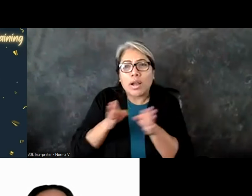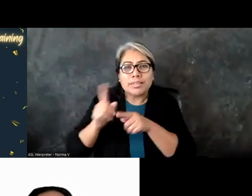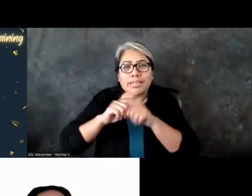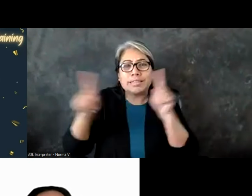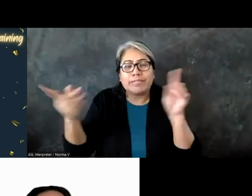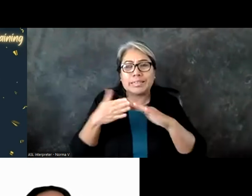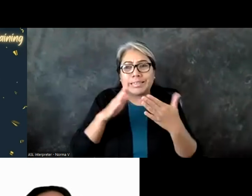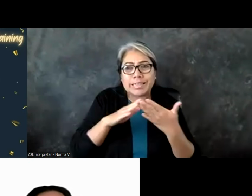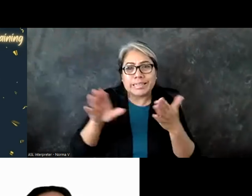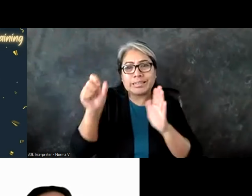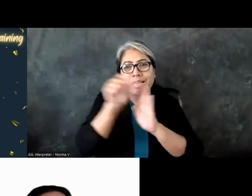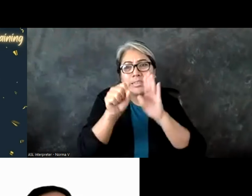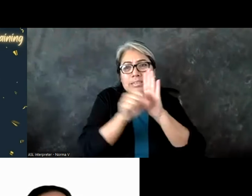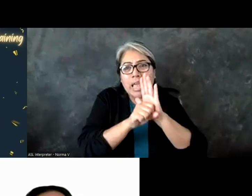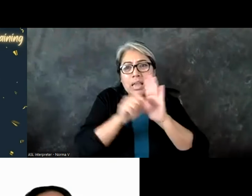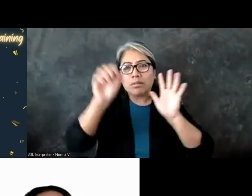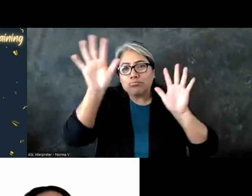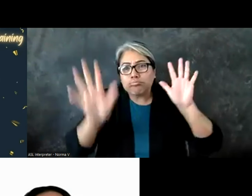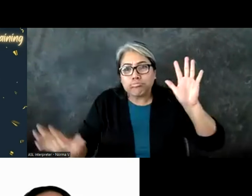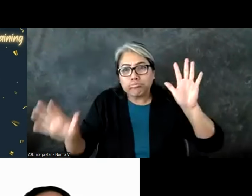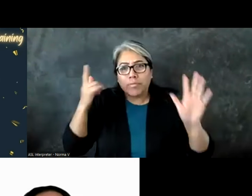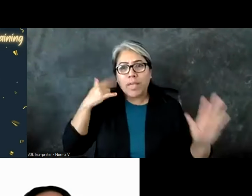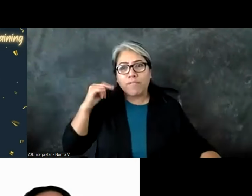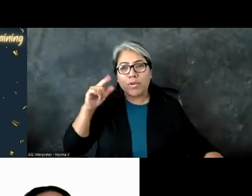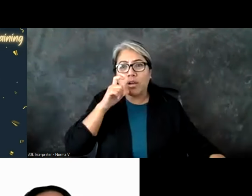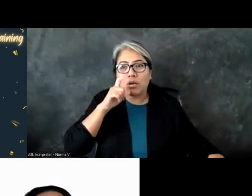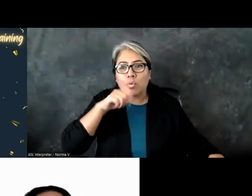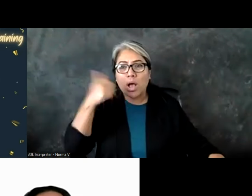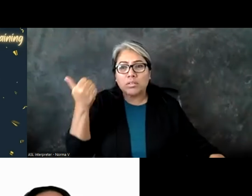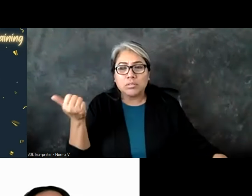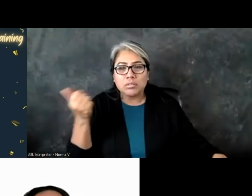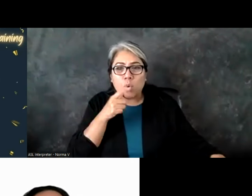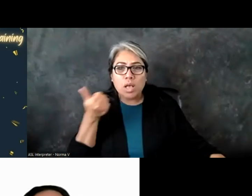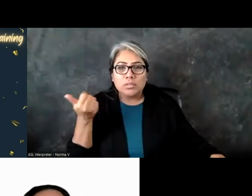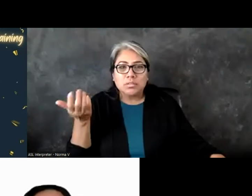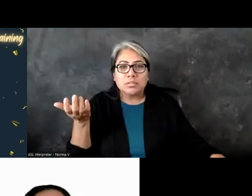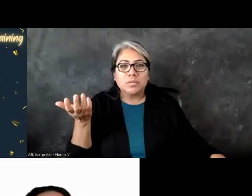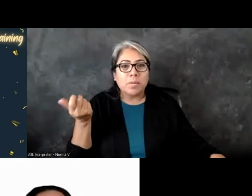ligia. So there's a lot going on in if you're in the Bay